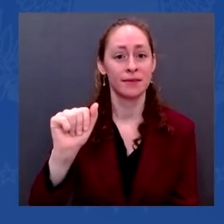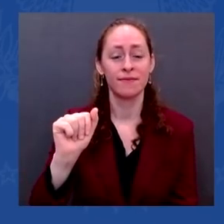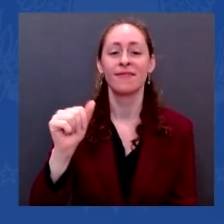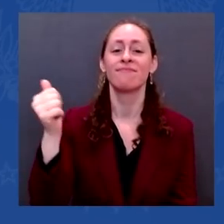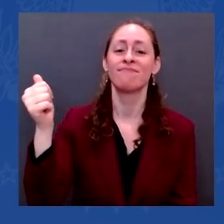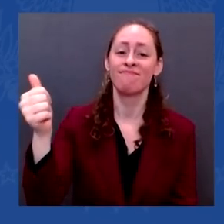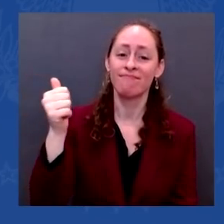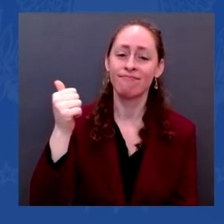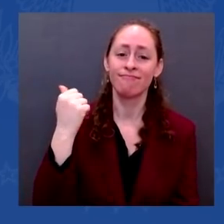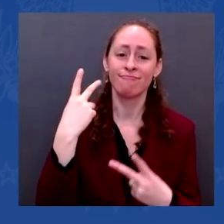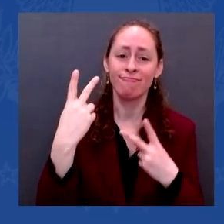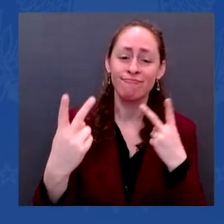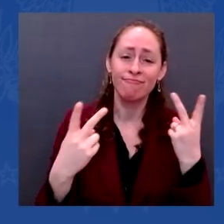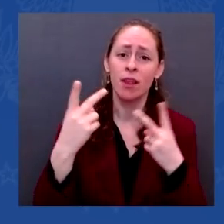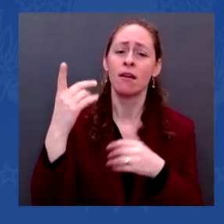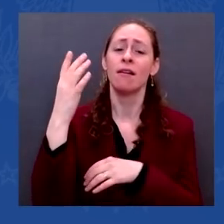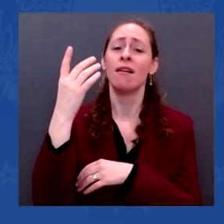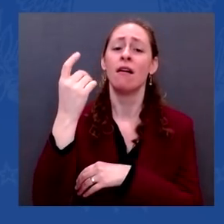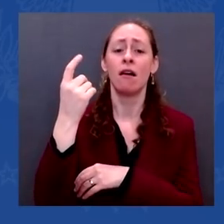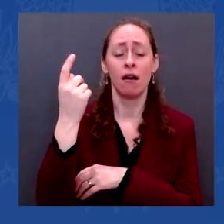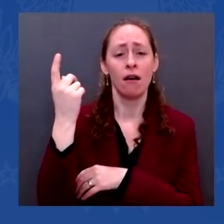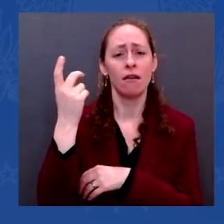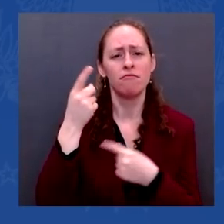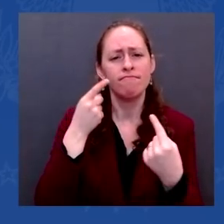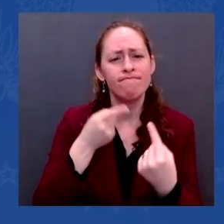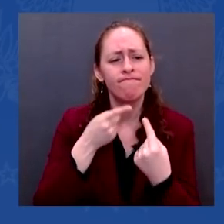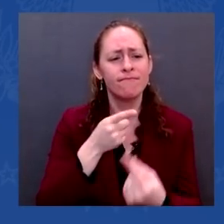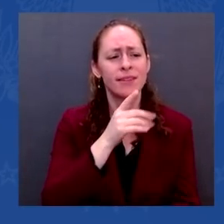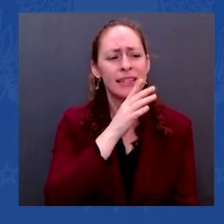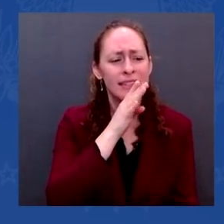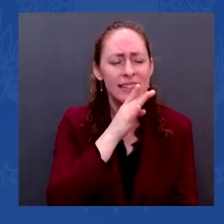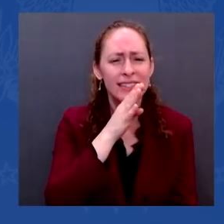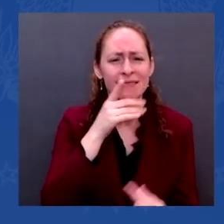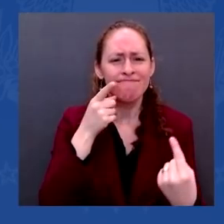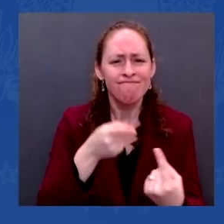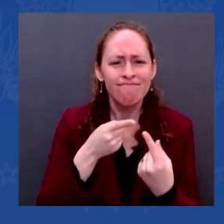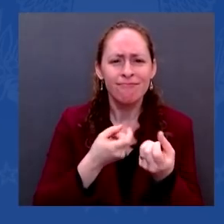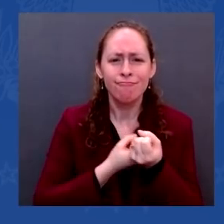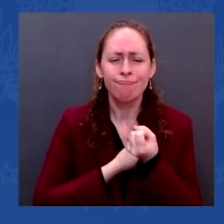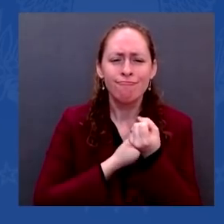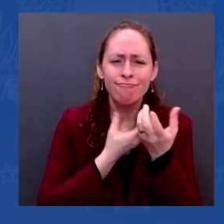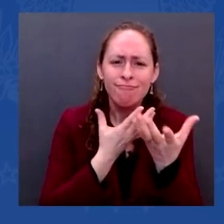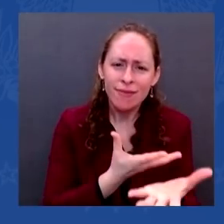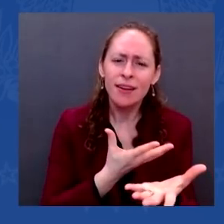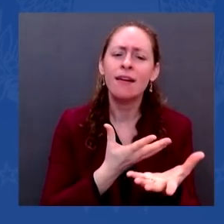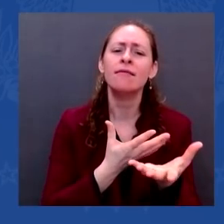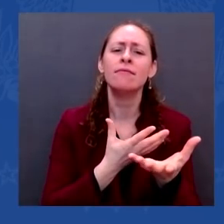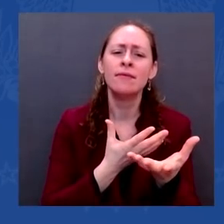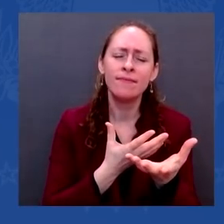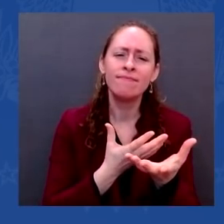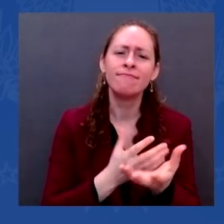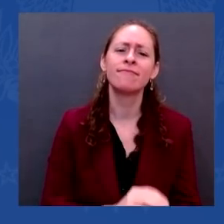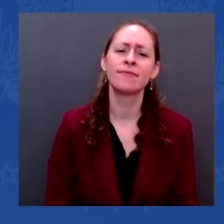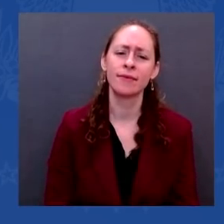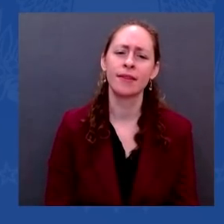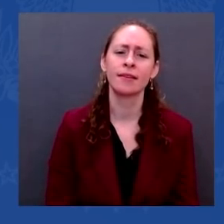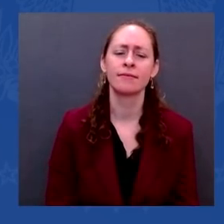and made overcoming adversity and loss the defining aspect of his character.